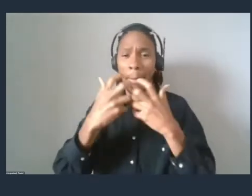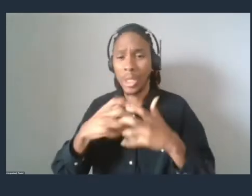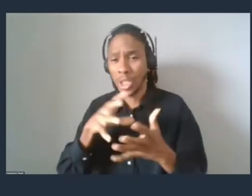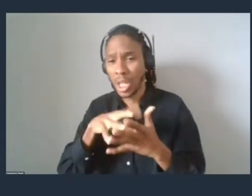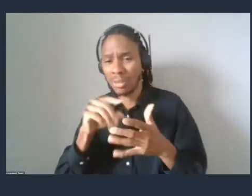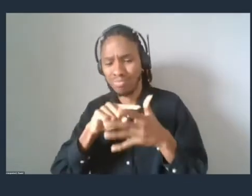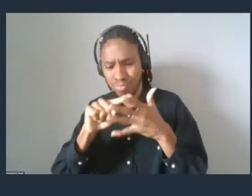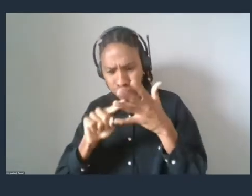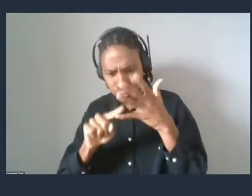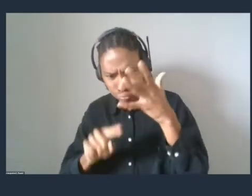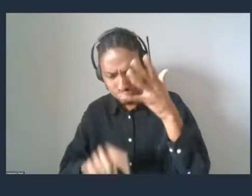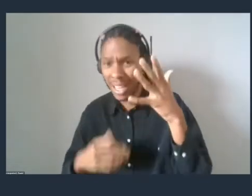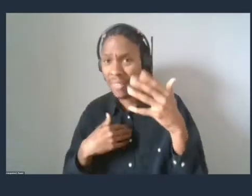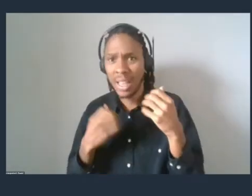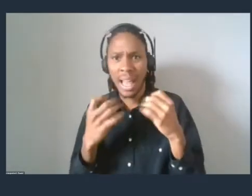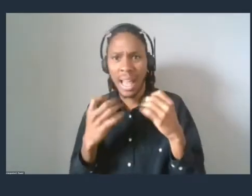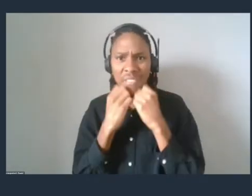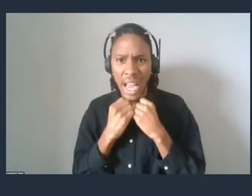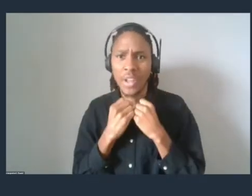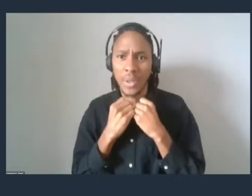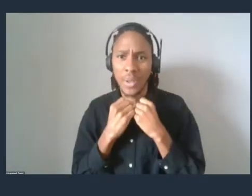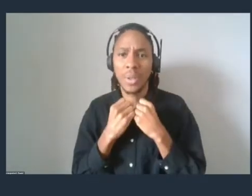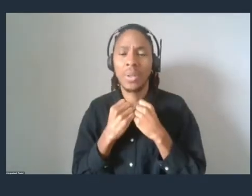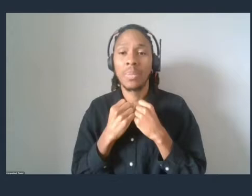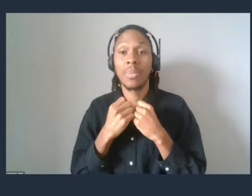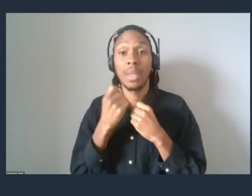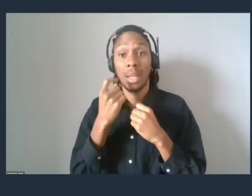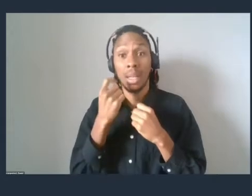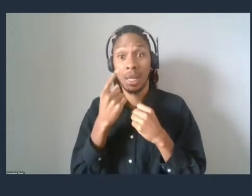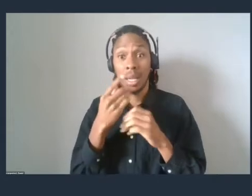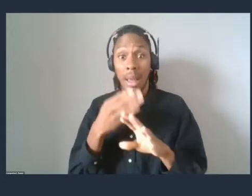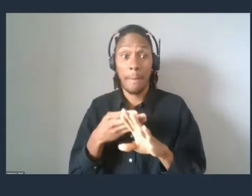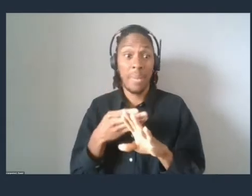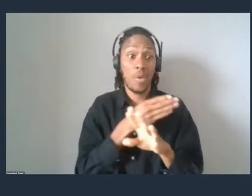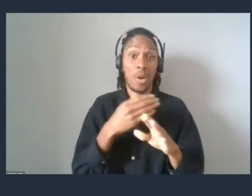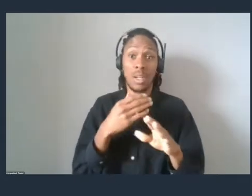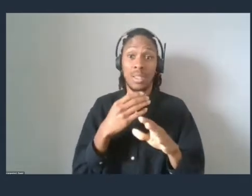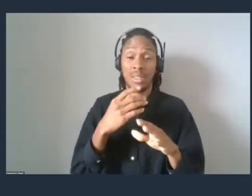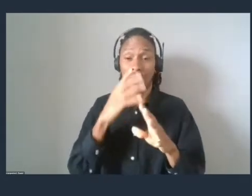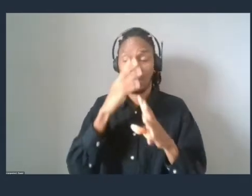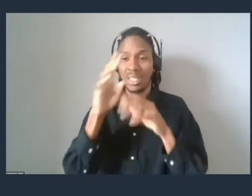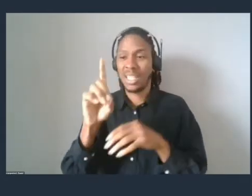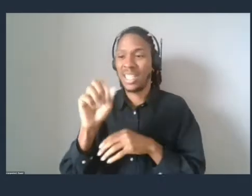There's a lot of value in this actually, because in the world before a data lake, you had these data silos.